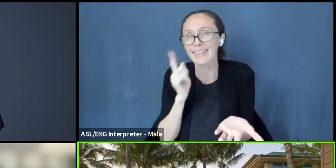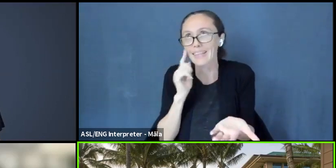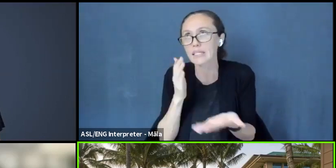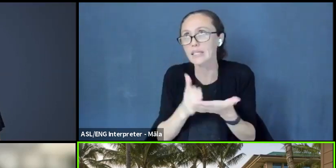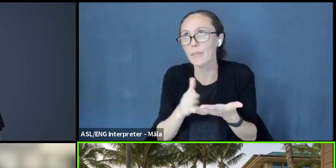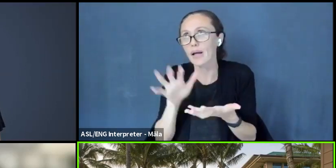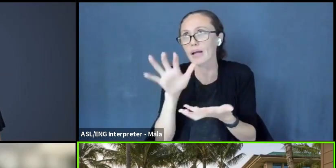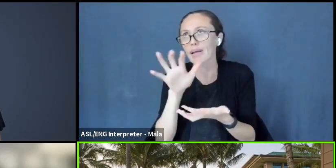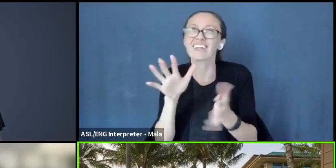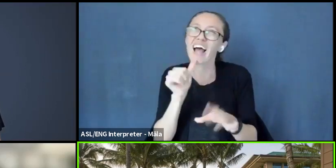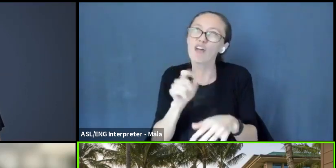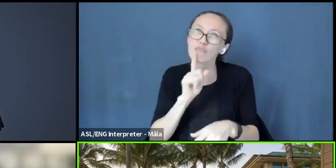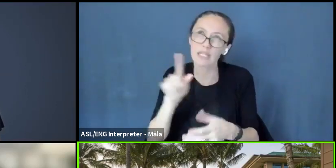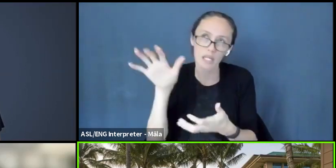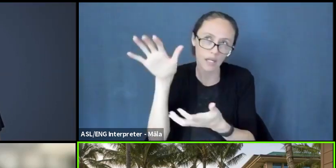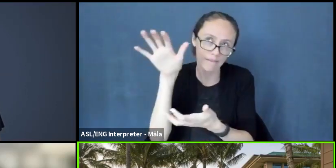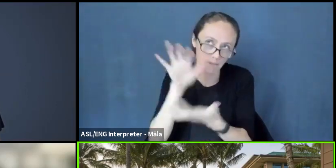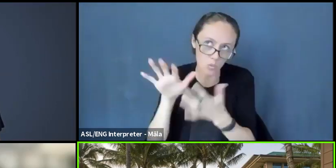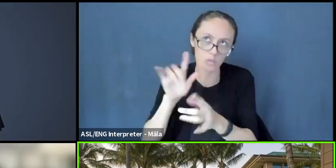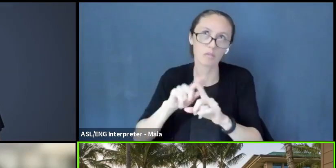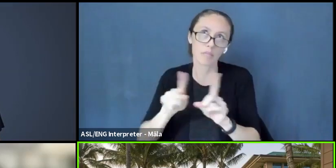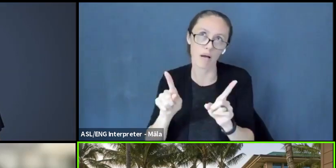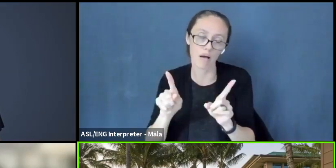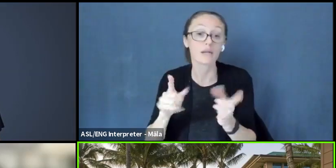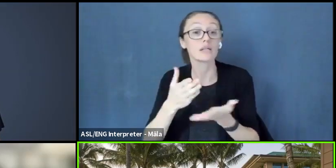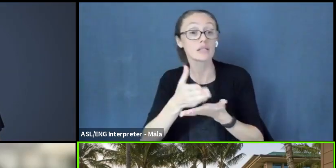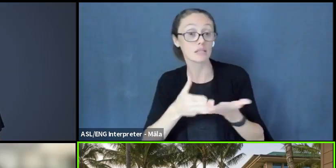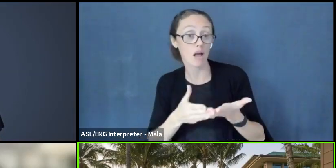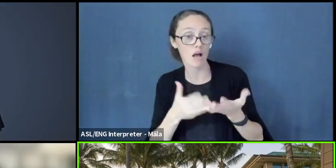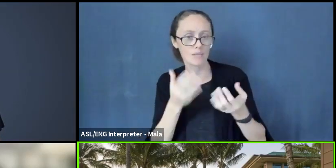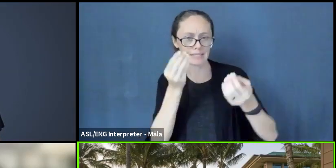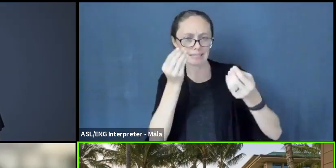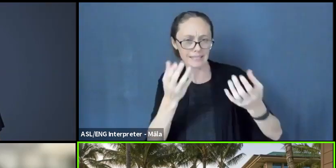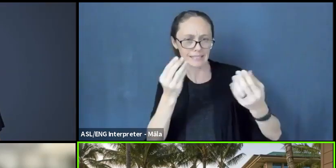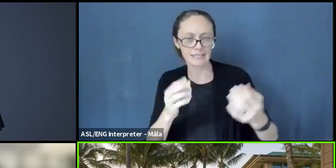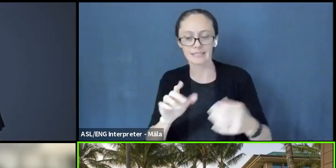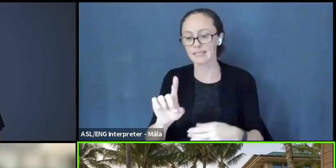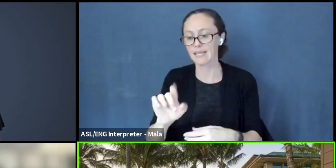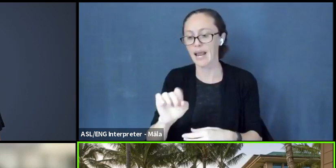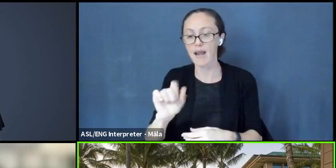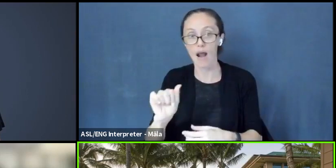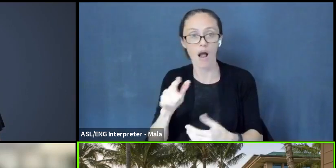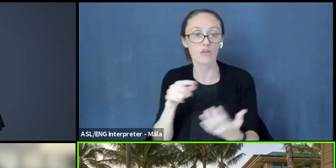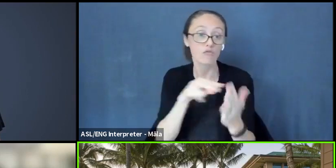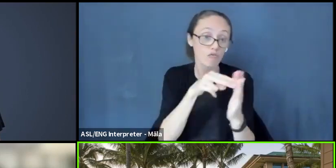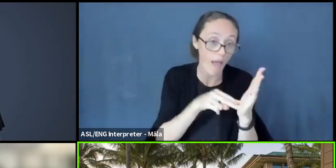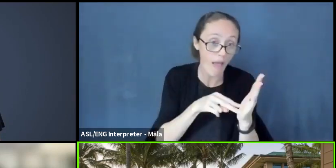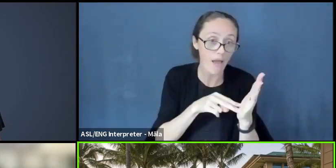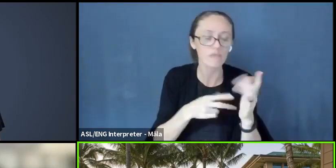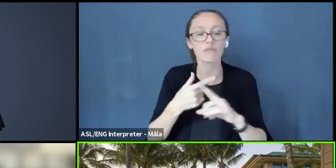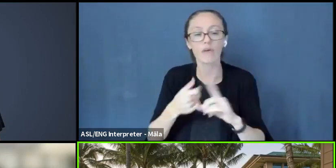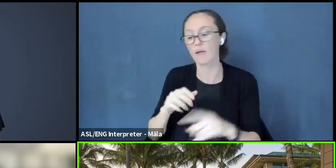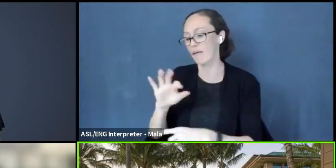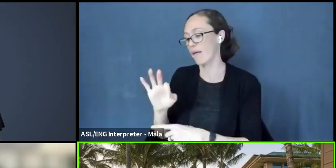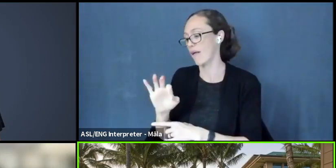But data that you see or read about in the news, with the food and drug administration,